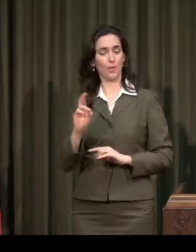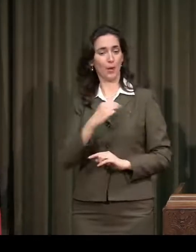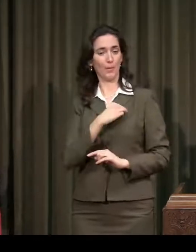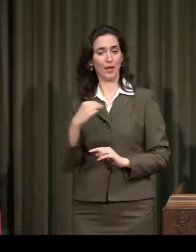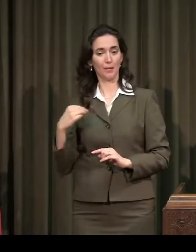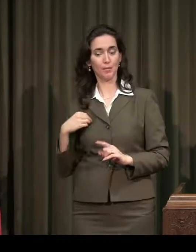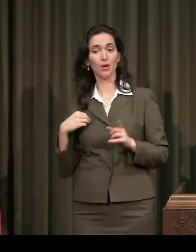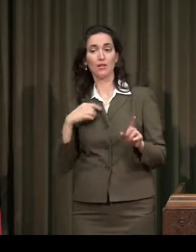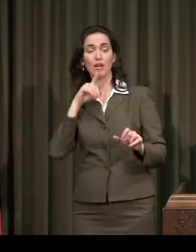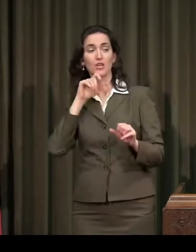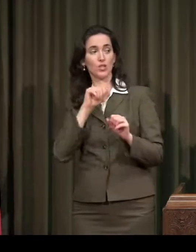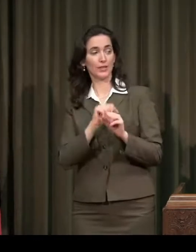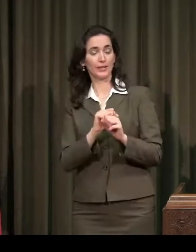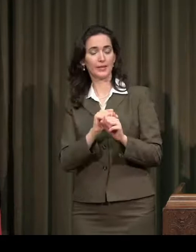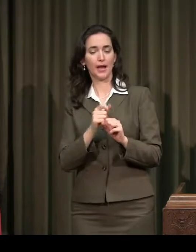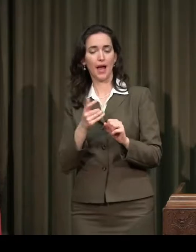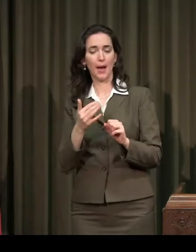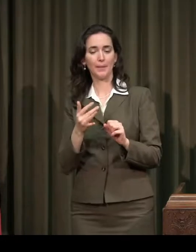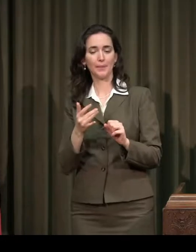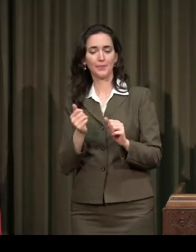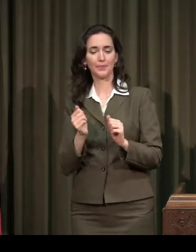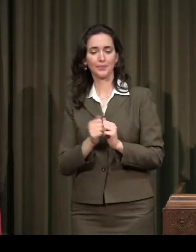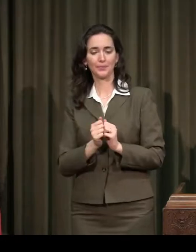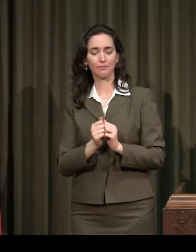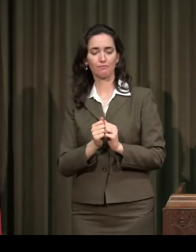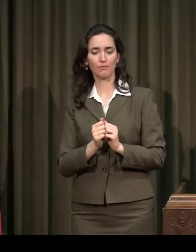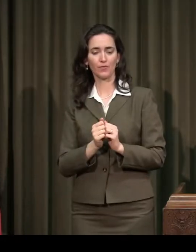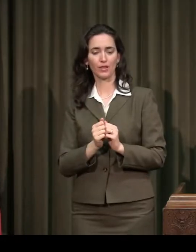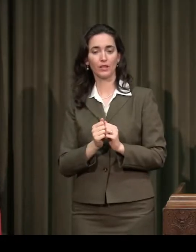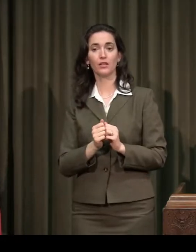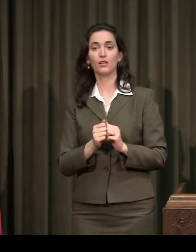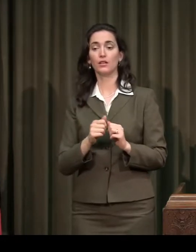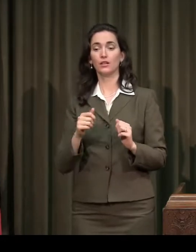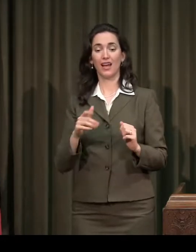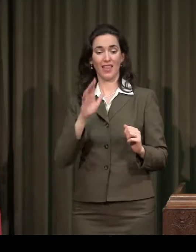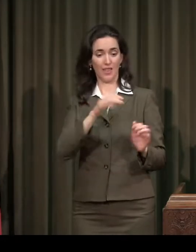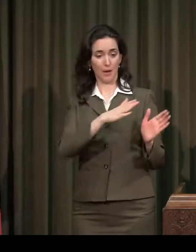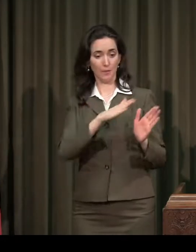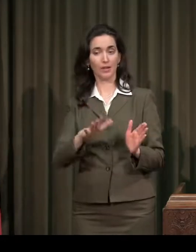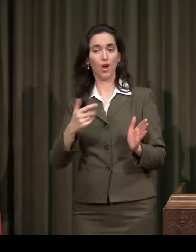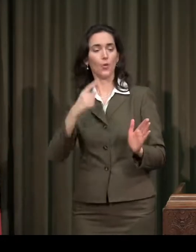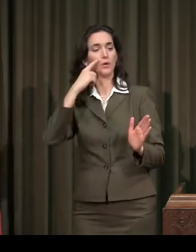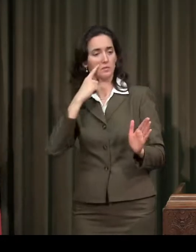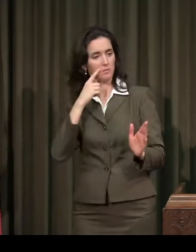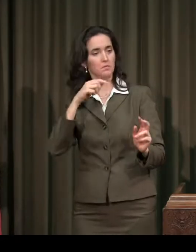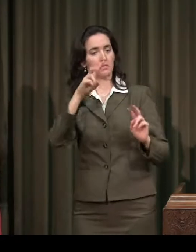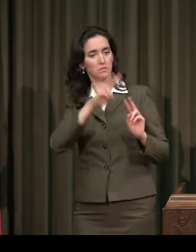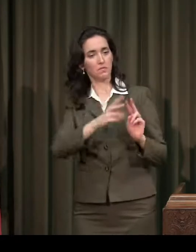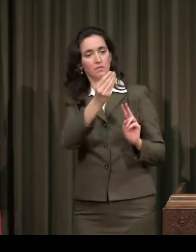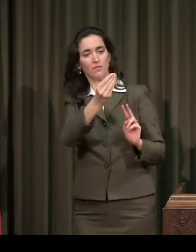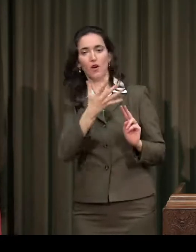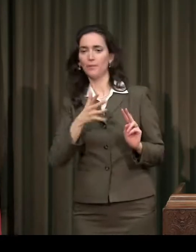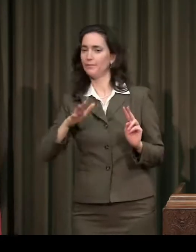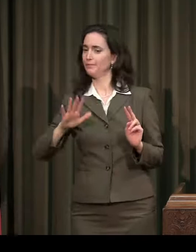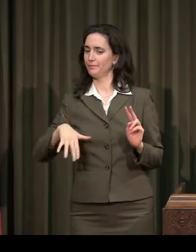actually been apprised of that plan and given an opportunity to voice support or